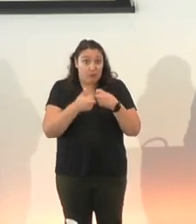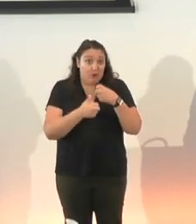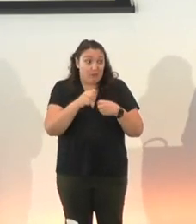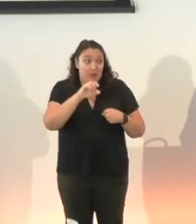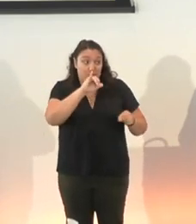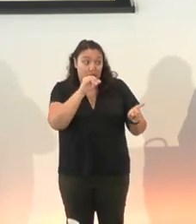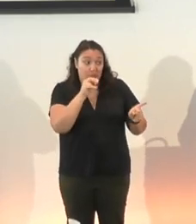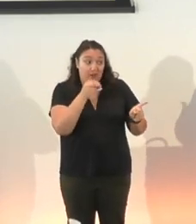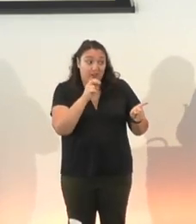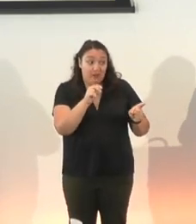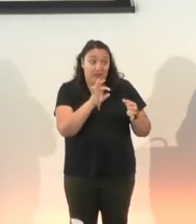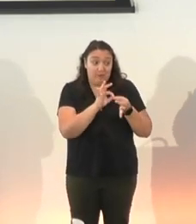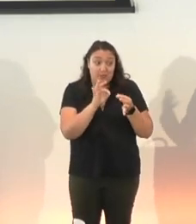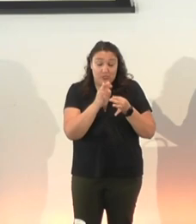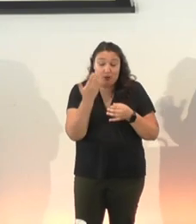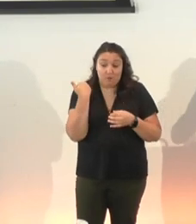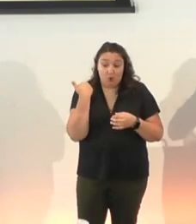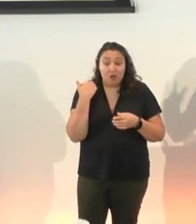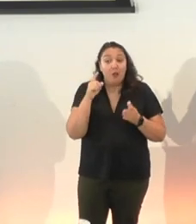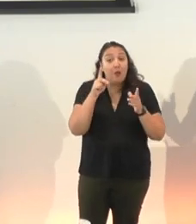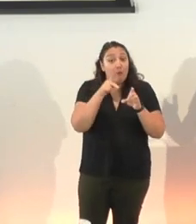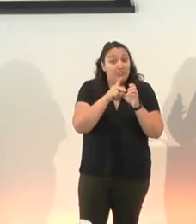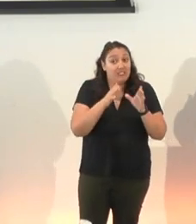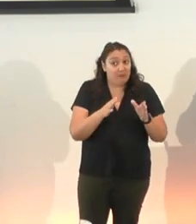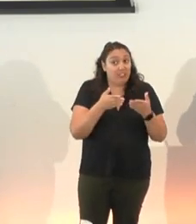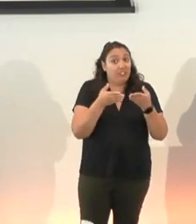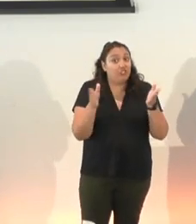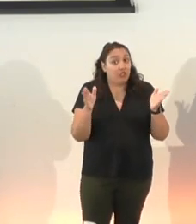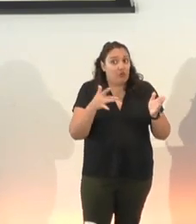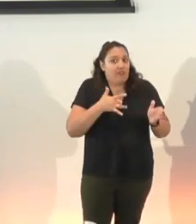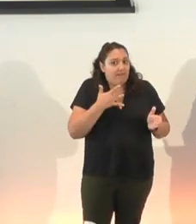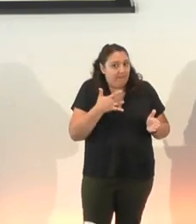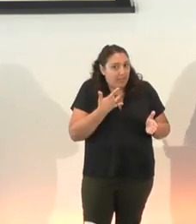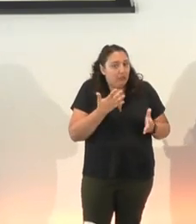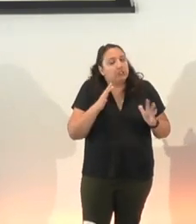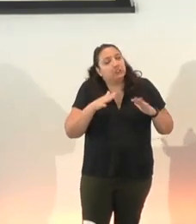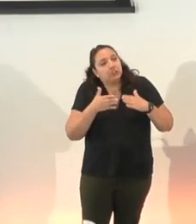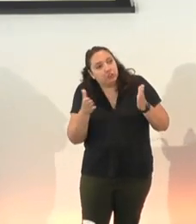me before that participants in general feel generally good about doing something that is